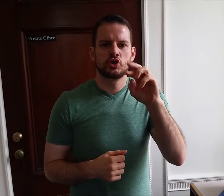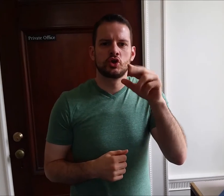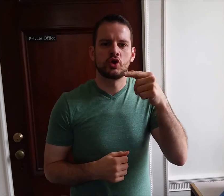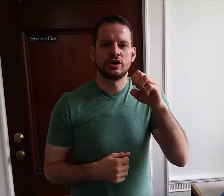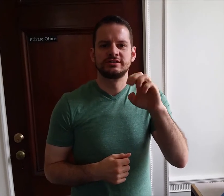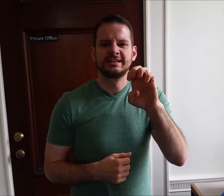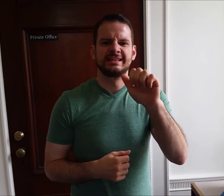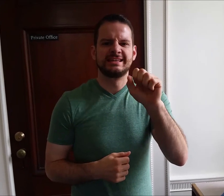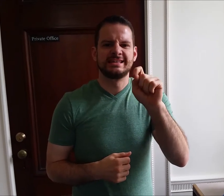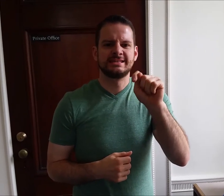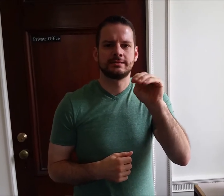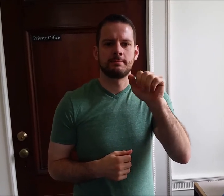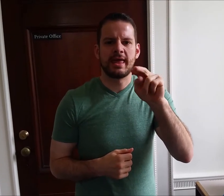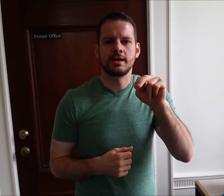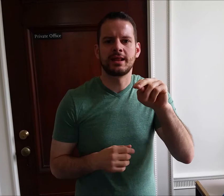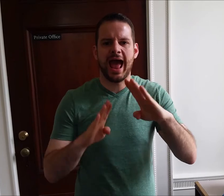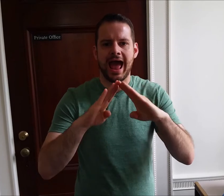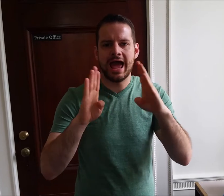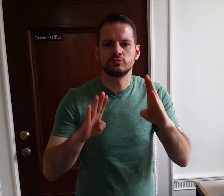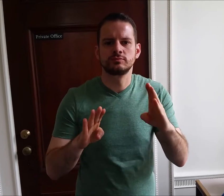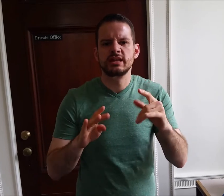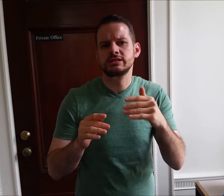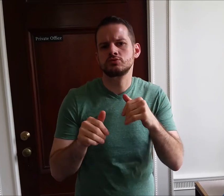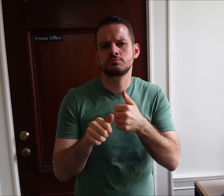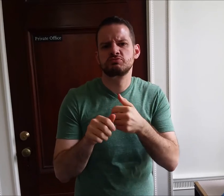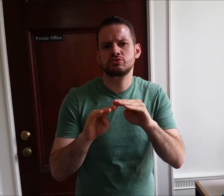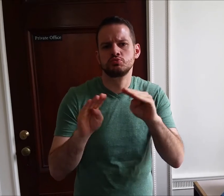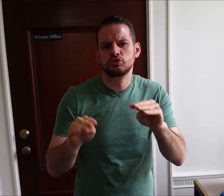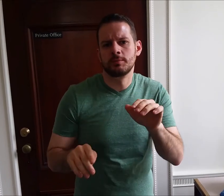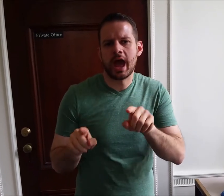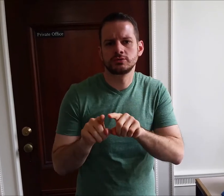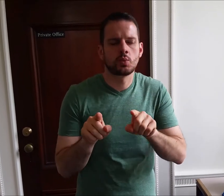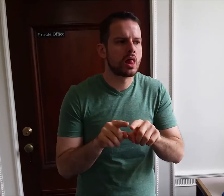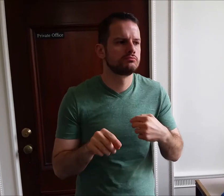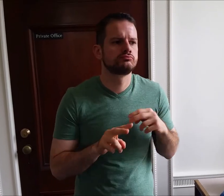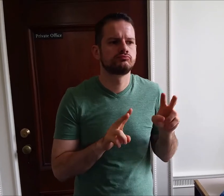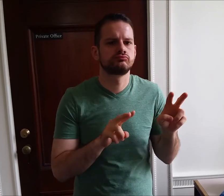Allright, this is George Eastman's house, it is a museum now.